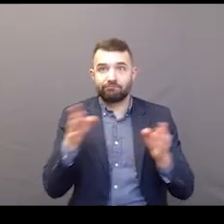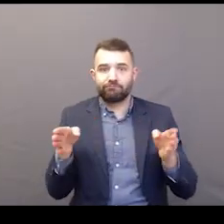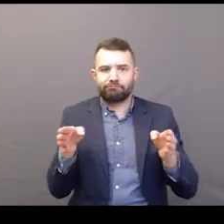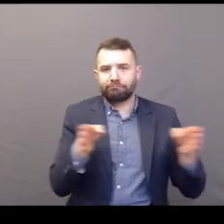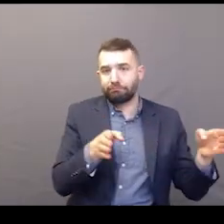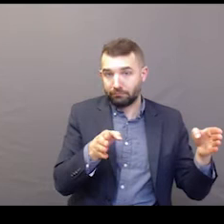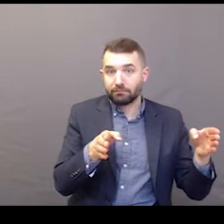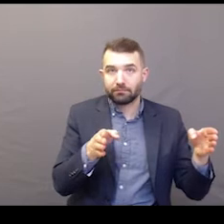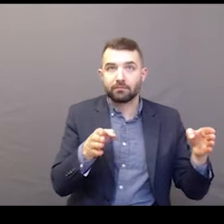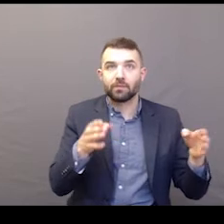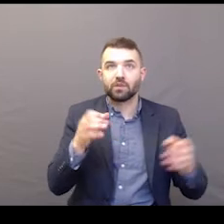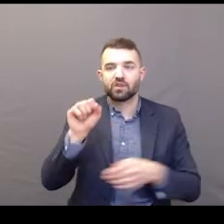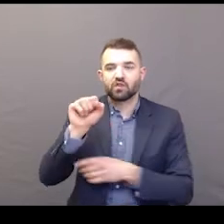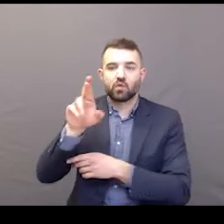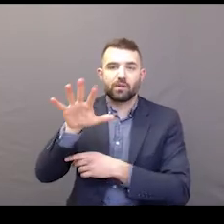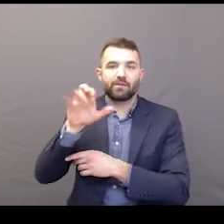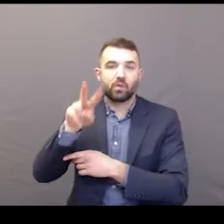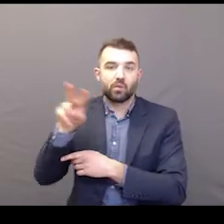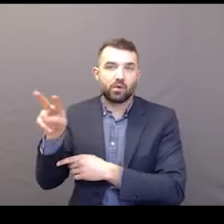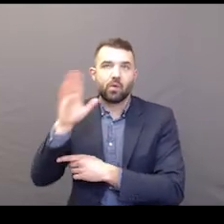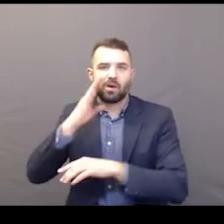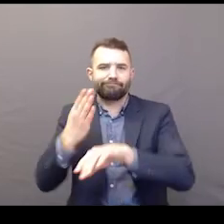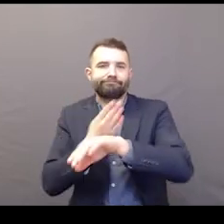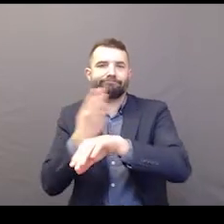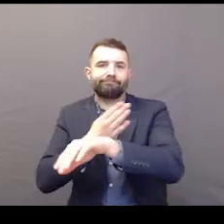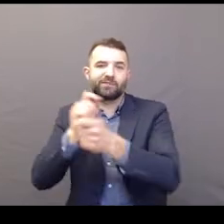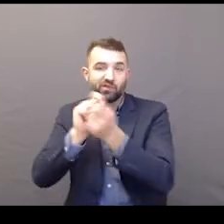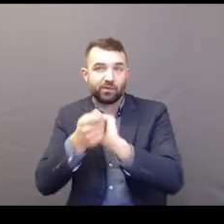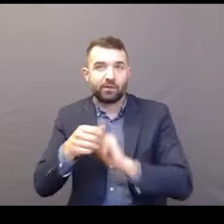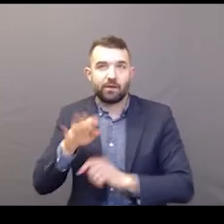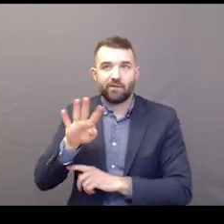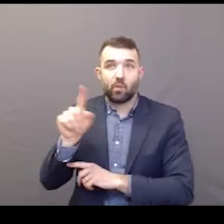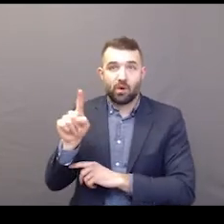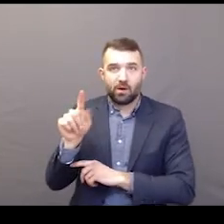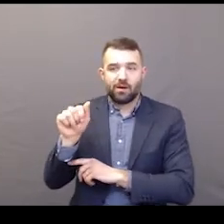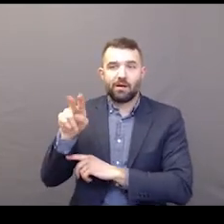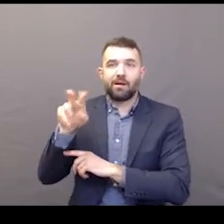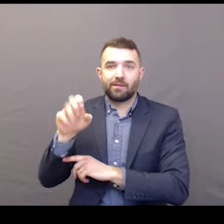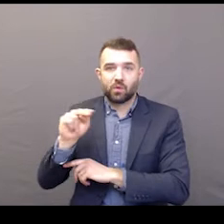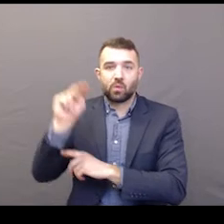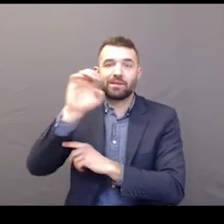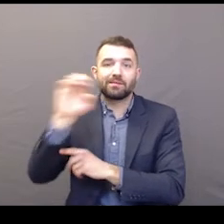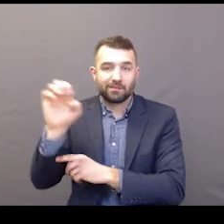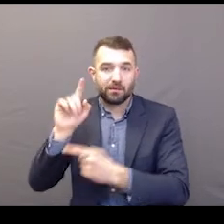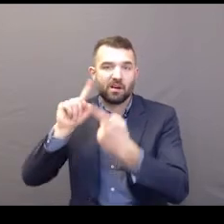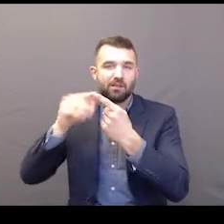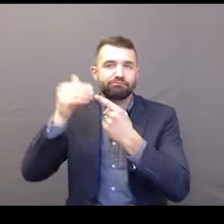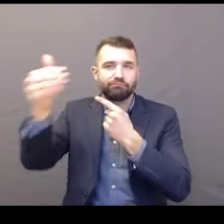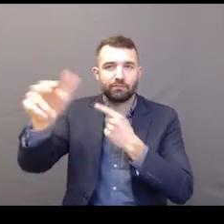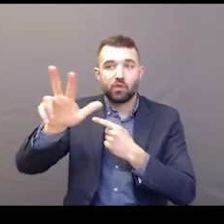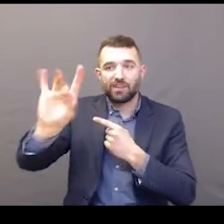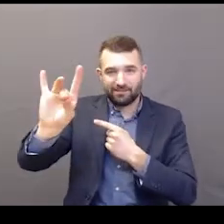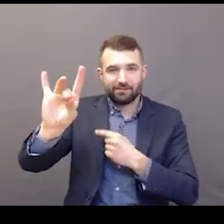will be re-constructed from 41st Avenue NE to 38th Avenue NE. This widening also requires